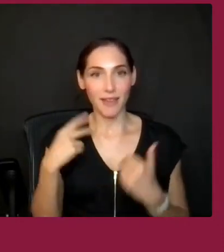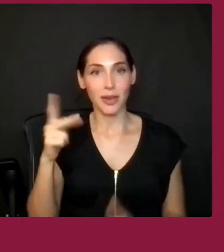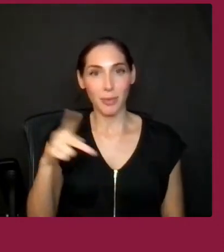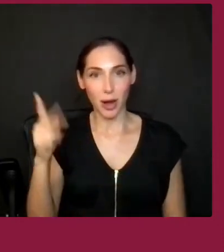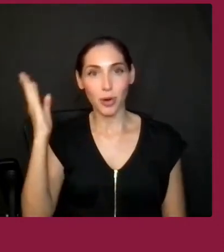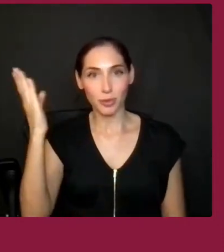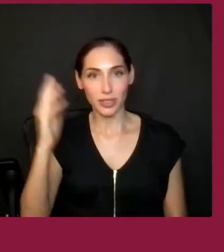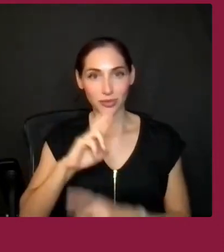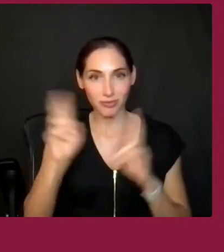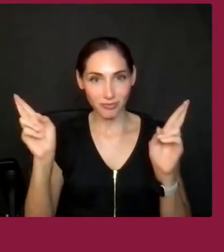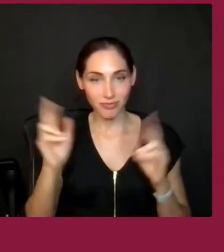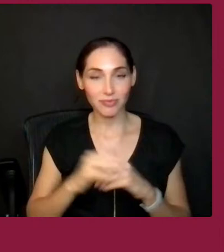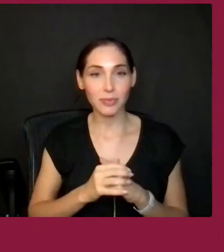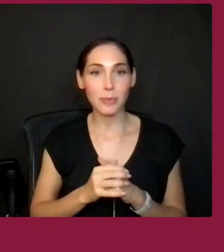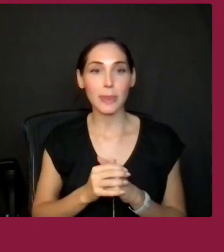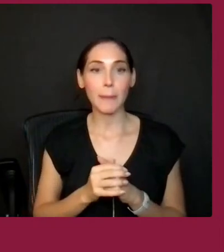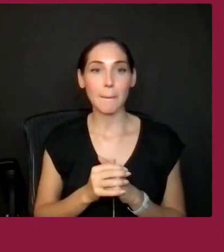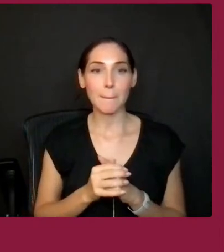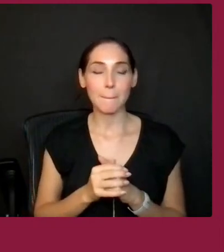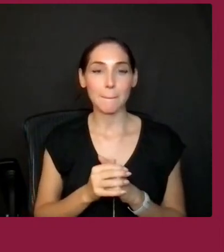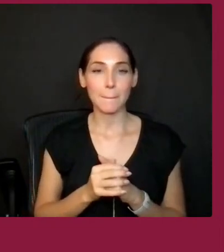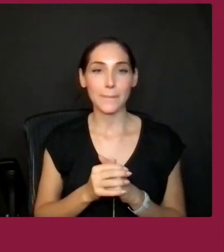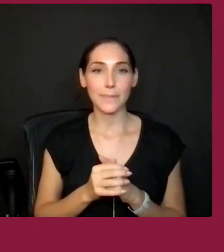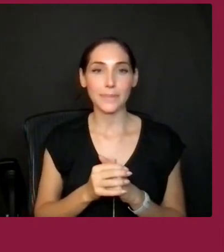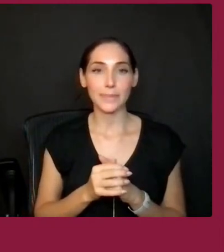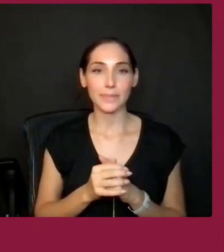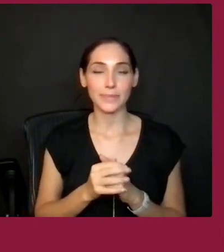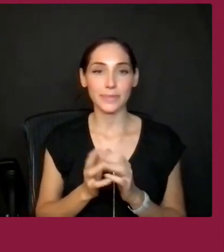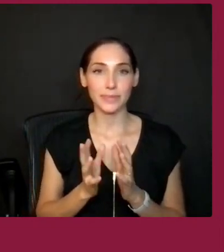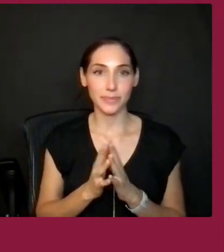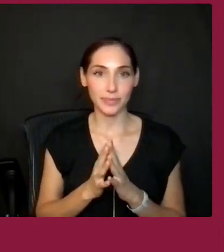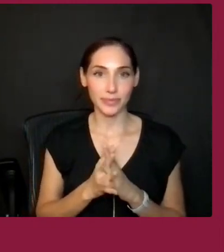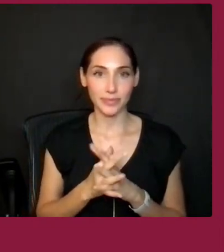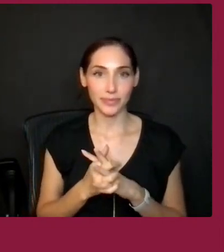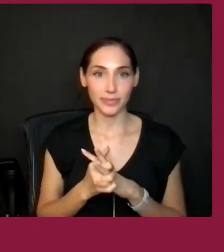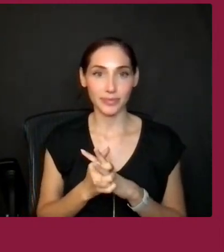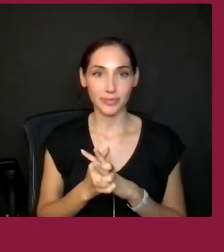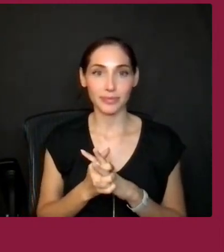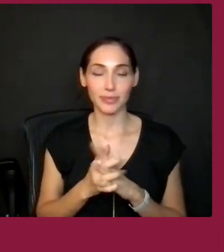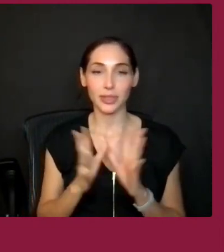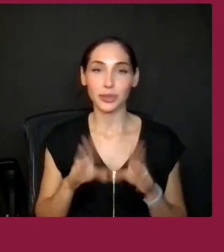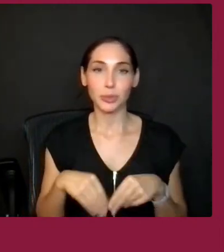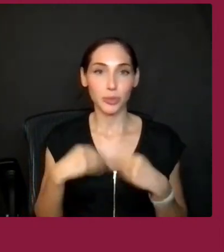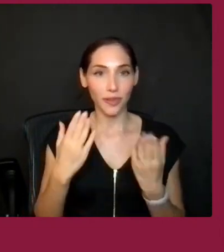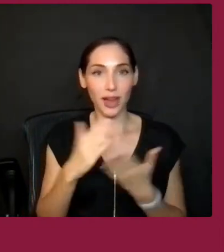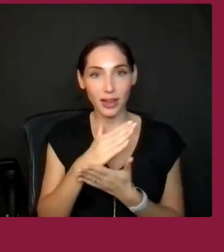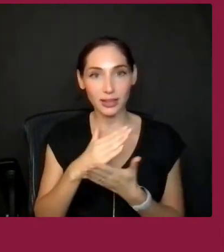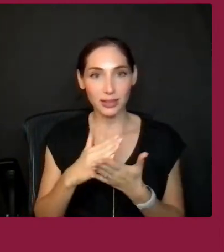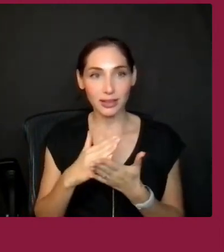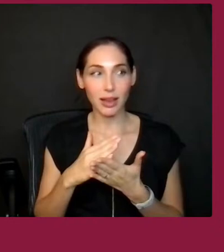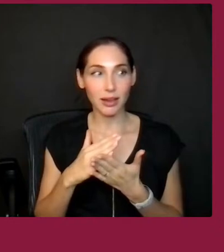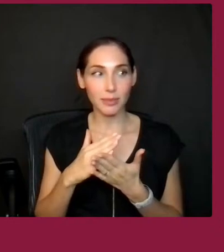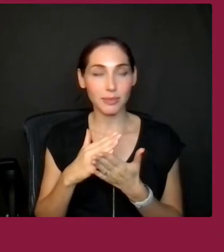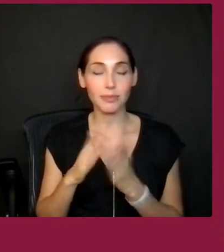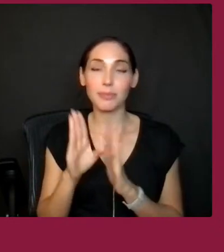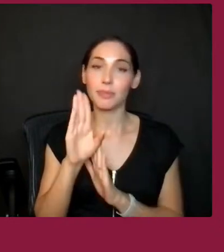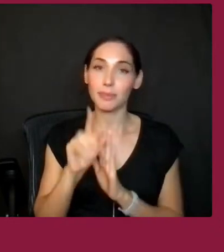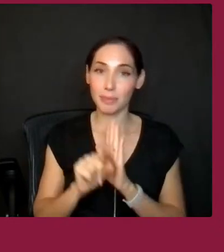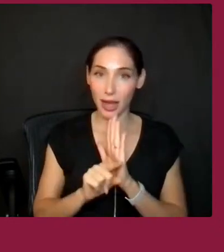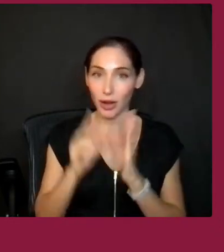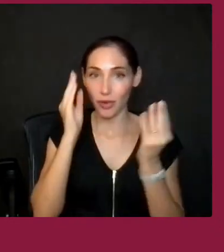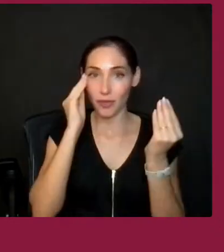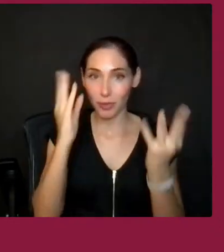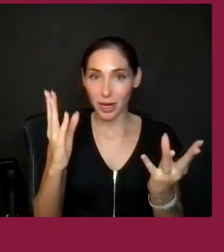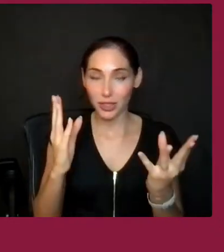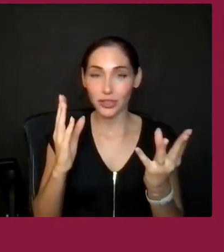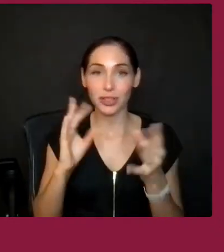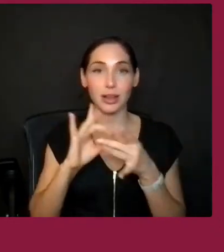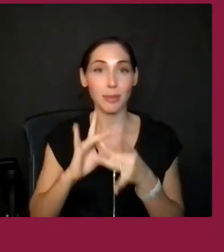um, to, uh, provide some, uh, background about what happened in this